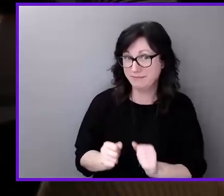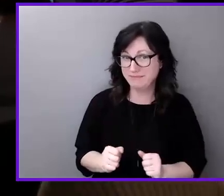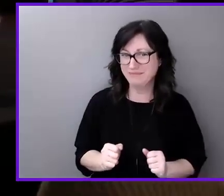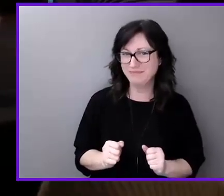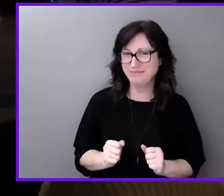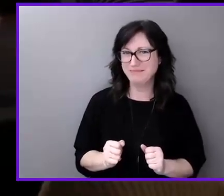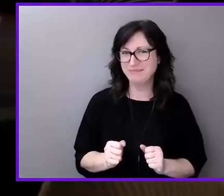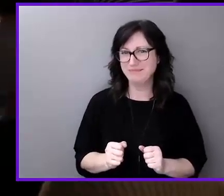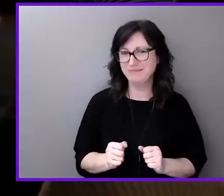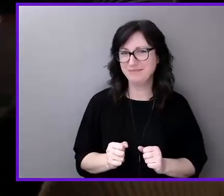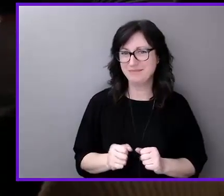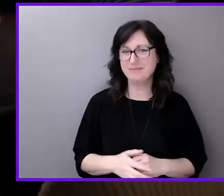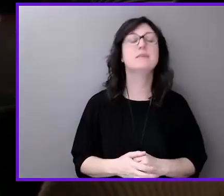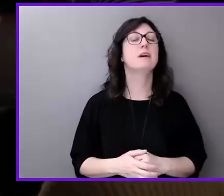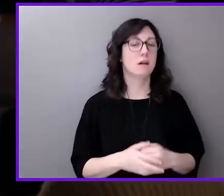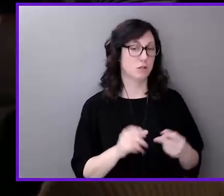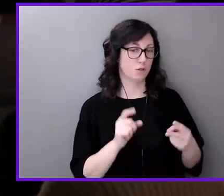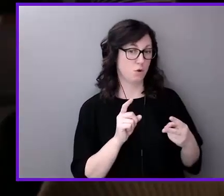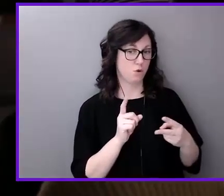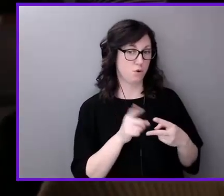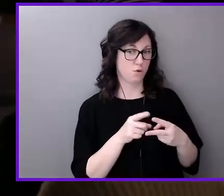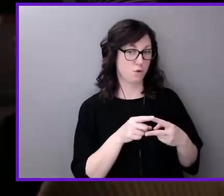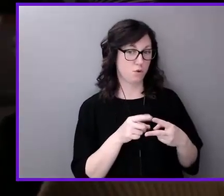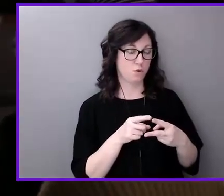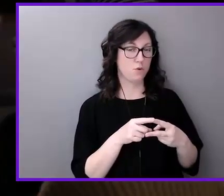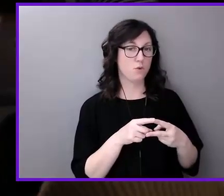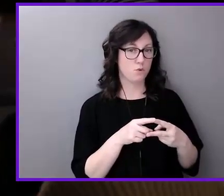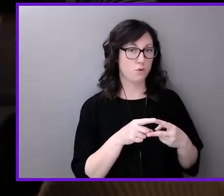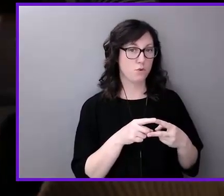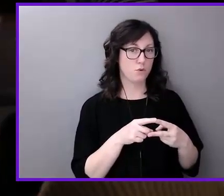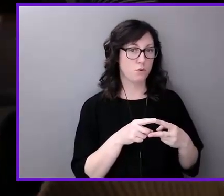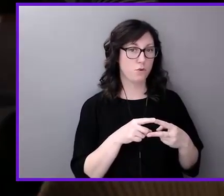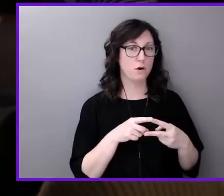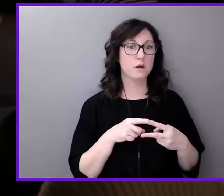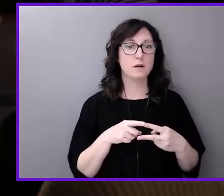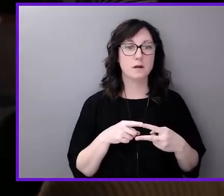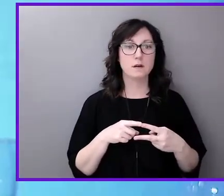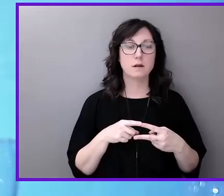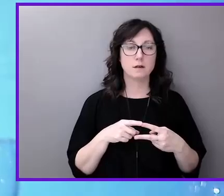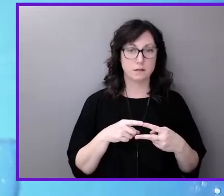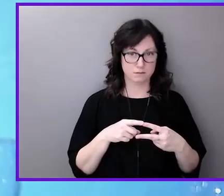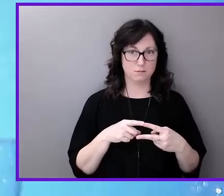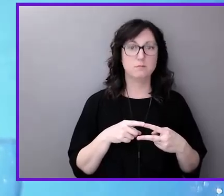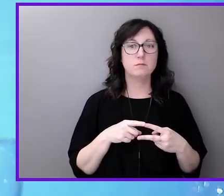To answer the first question, we are including the older artists –